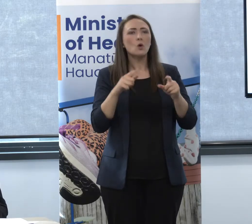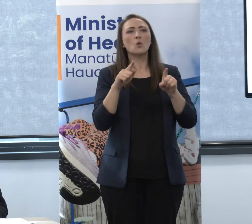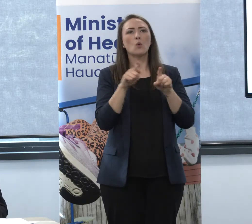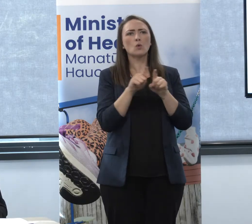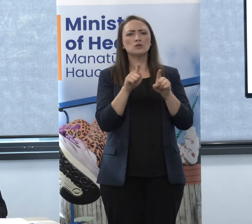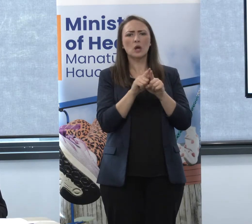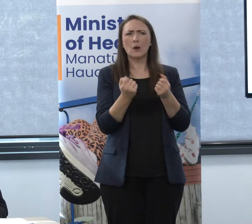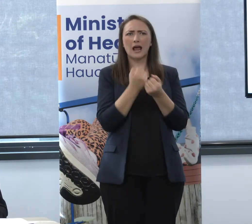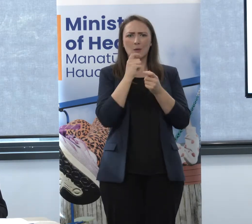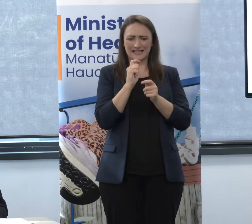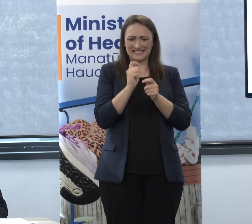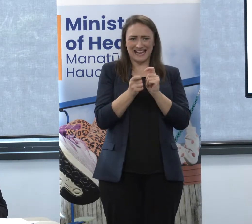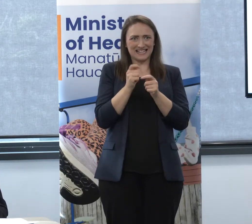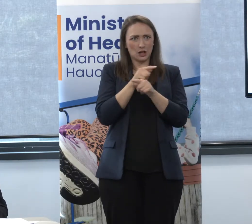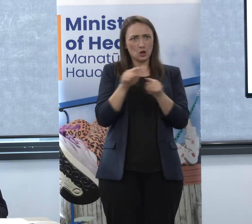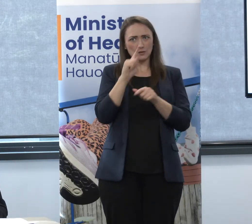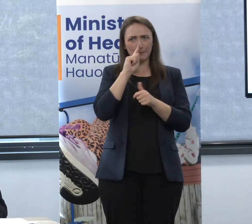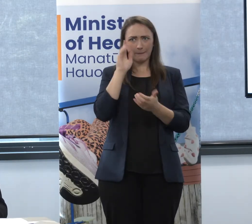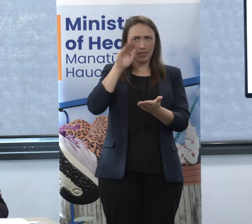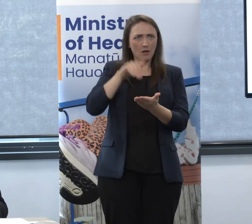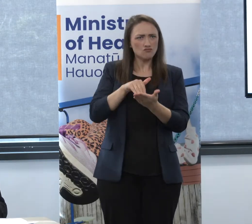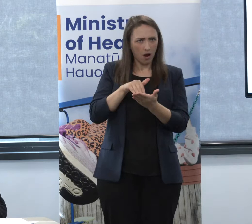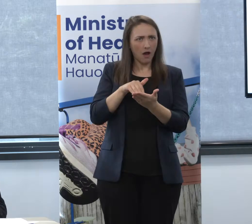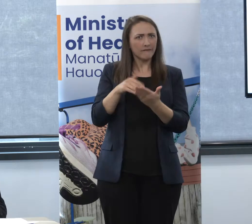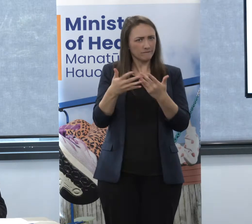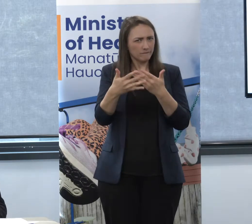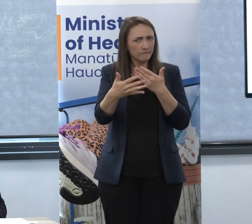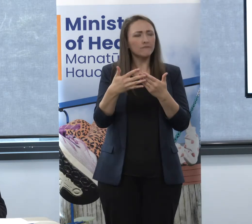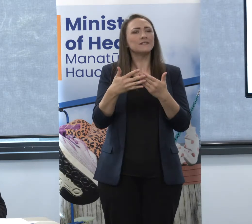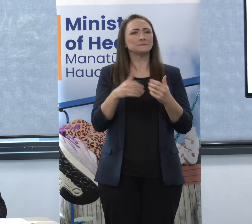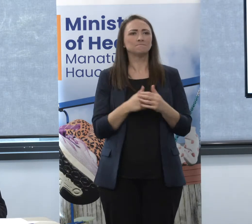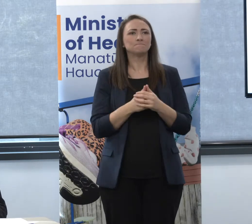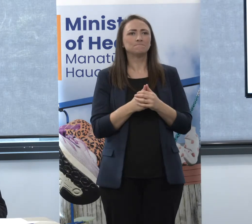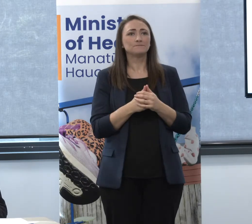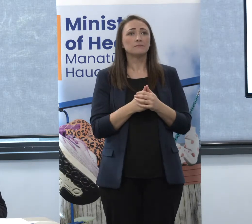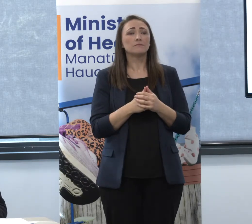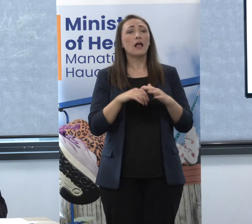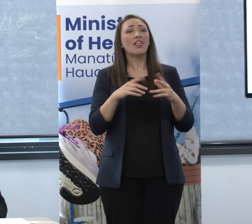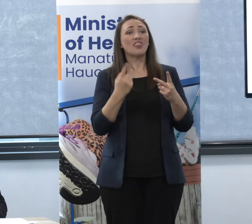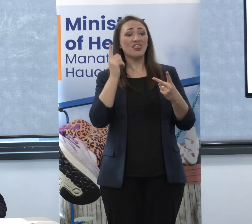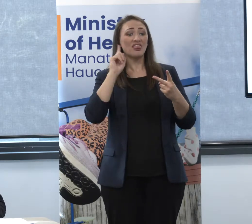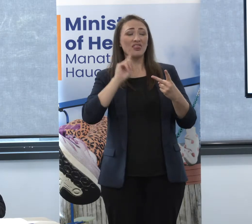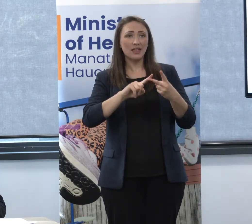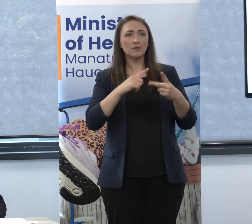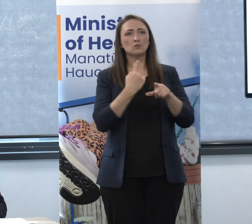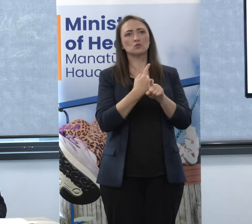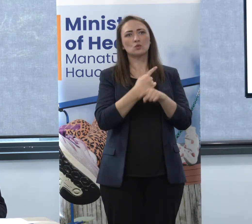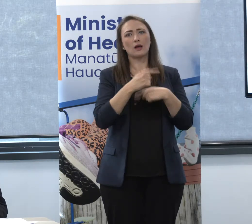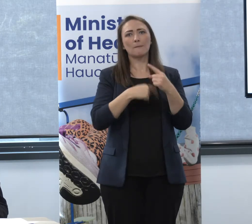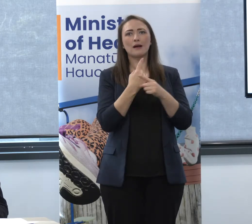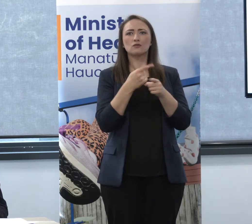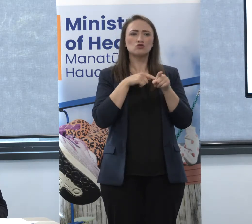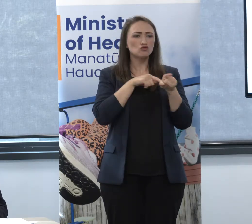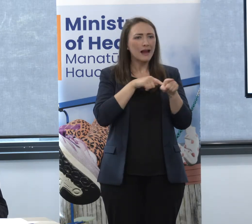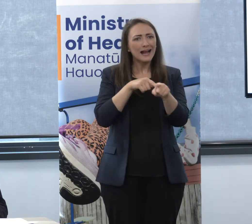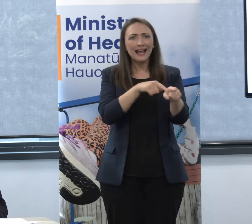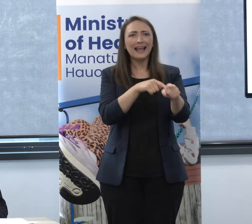border variance surveillance, these are key components of our monitoring for new variants,